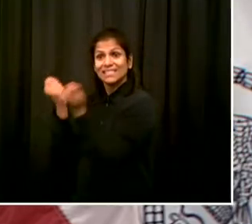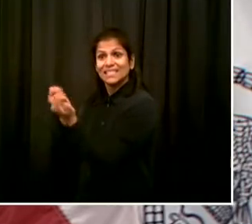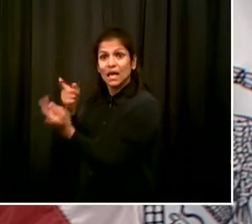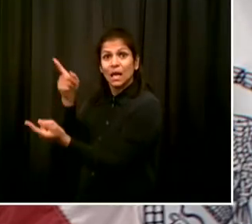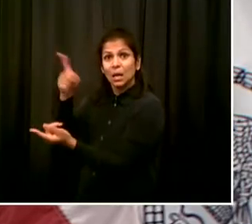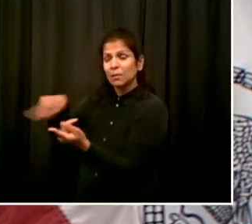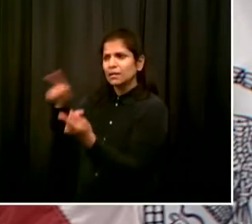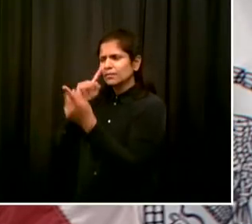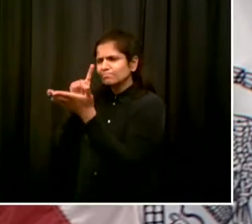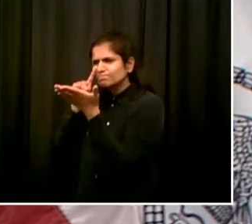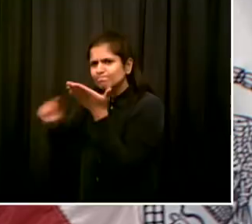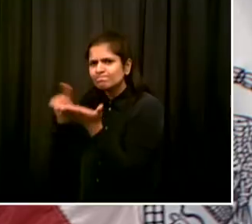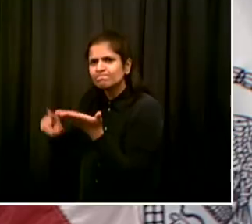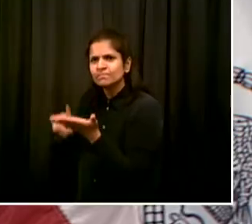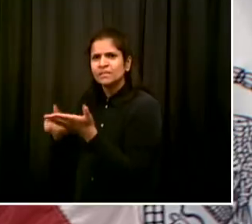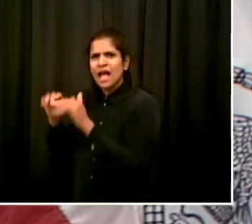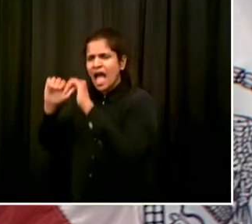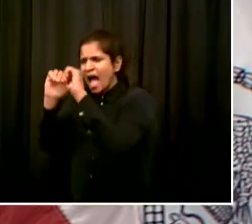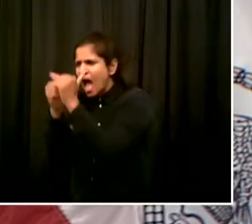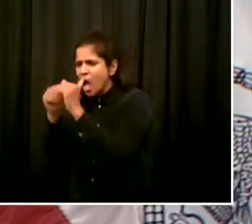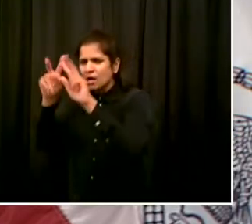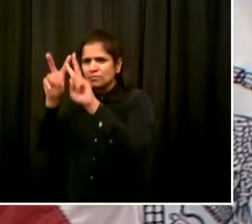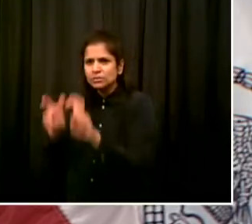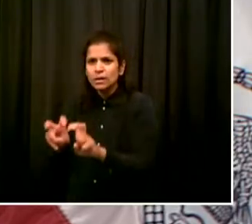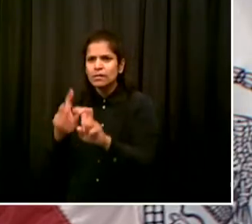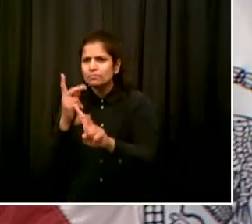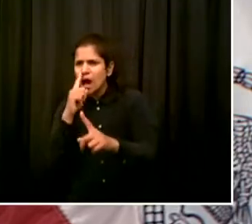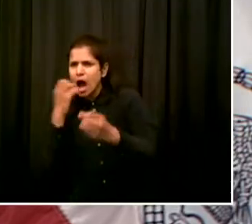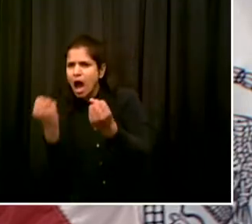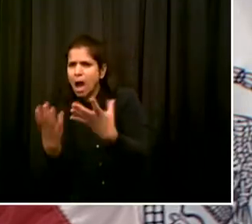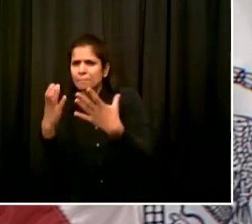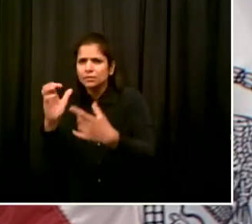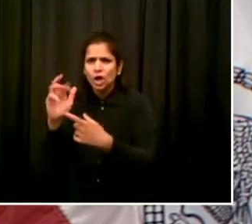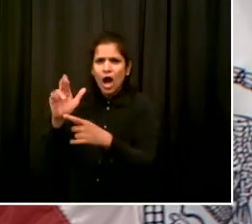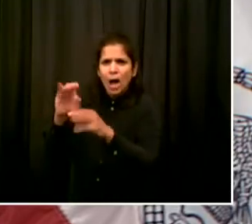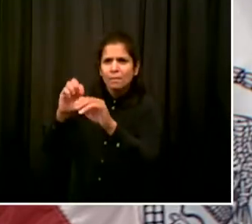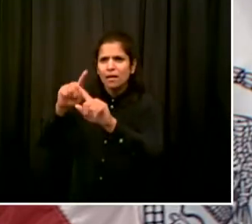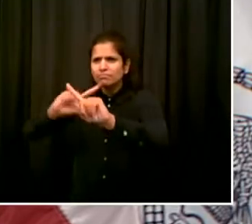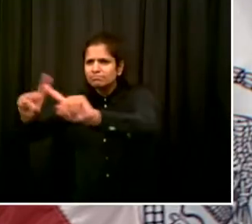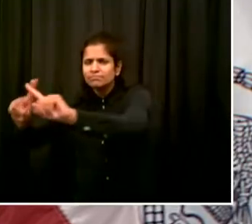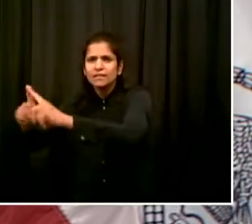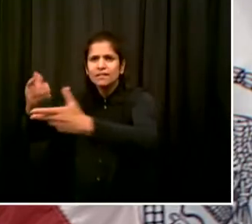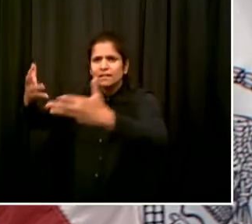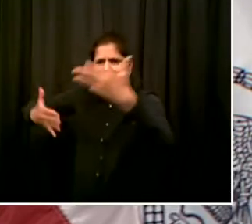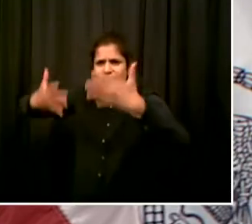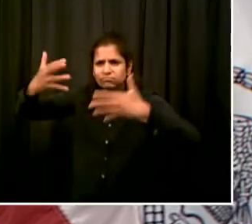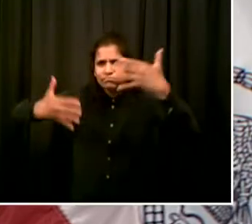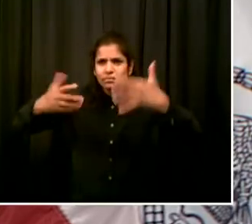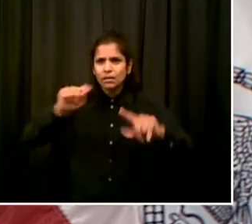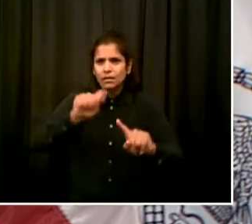EFFICIENT ALL THE TIME. THE TEAM WILL LOOK AT ALL USES ANDWH ERE WE C AN REDUCE THE NUERMB OF